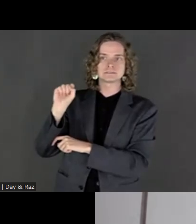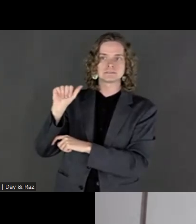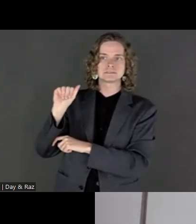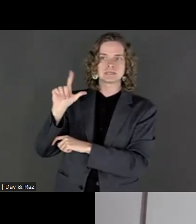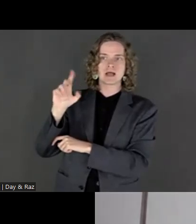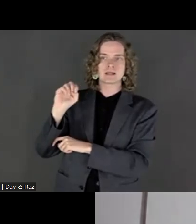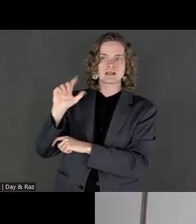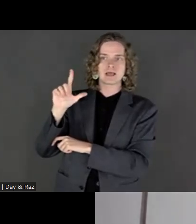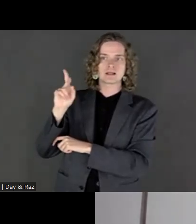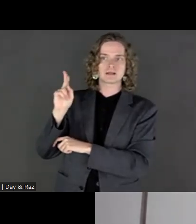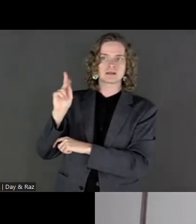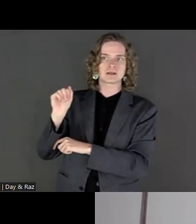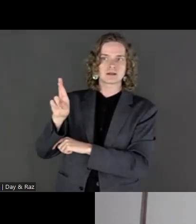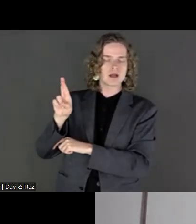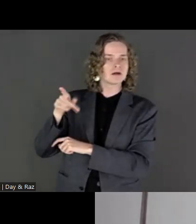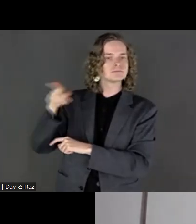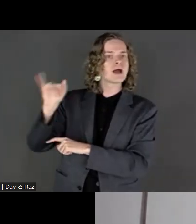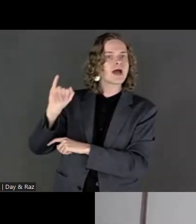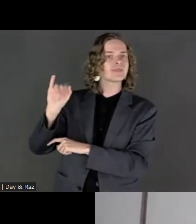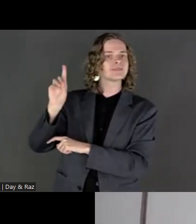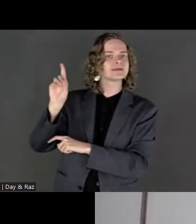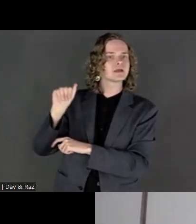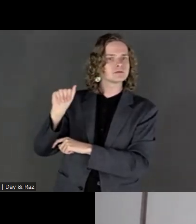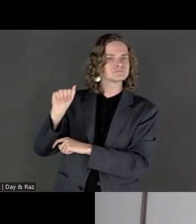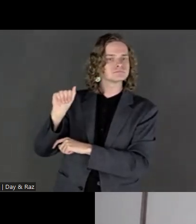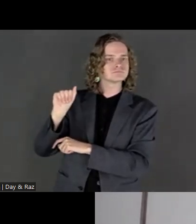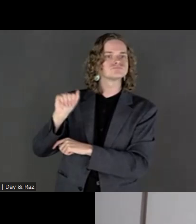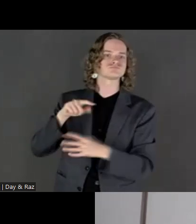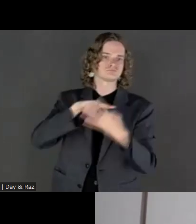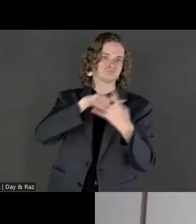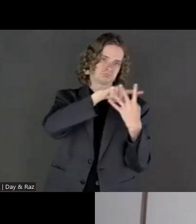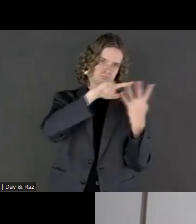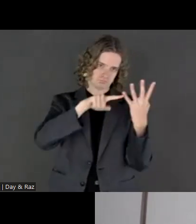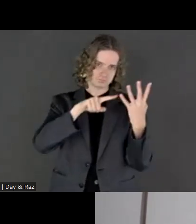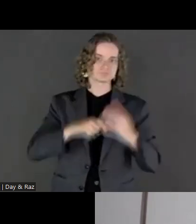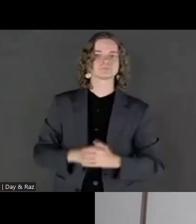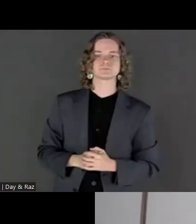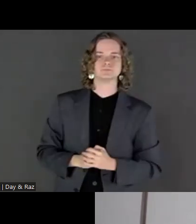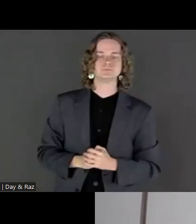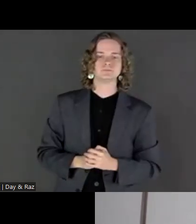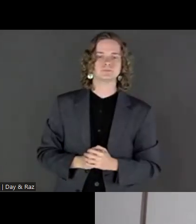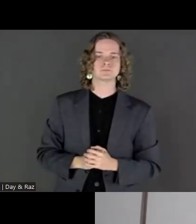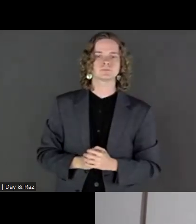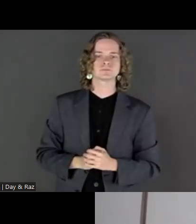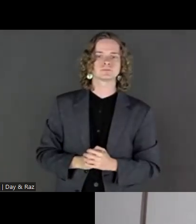article 11 in bridging collaborations between mainstream humanitarian actors and op eds, and